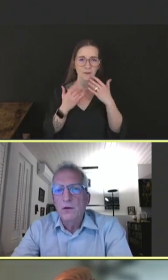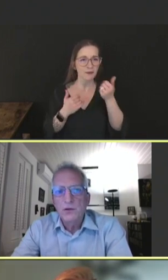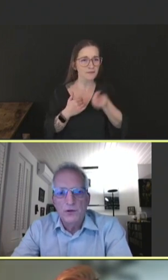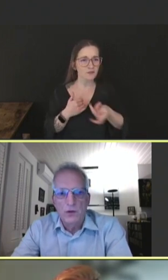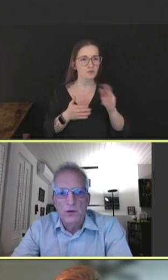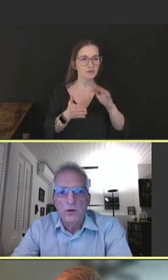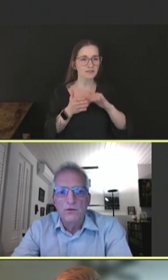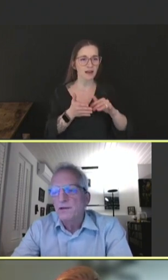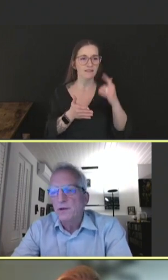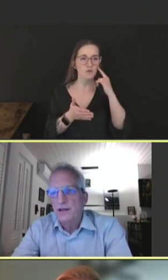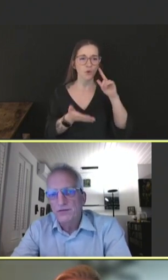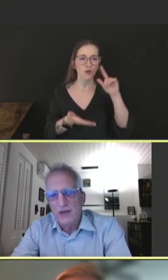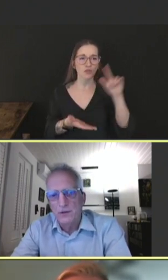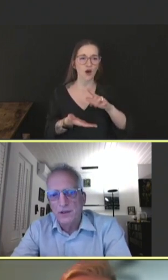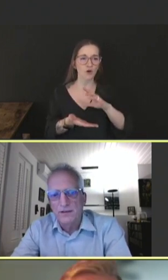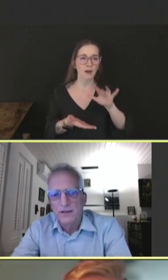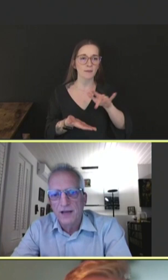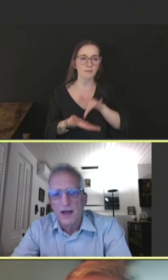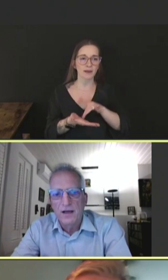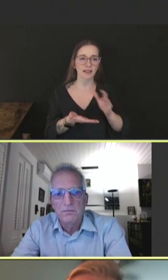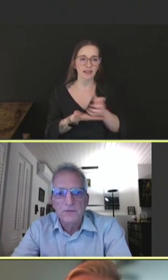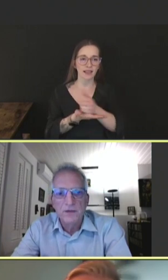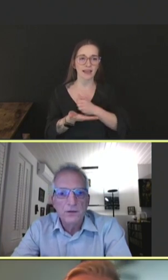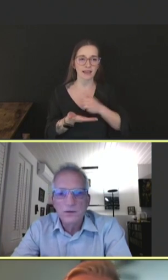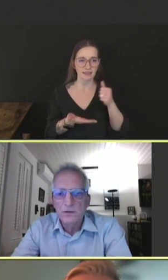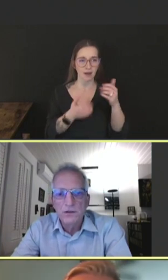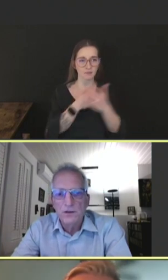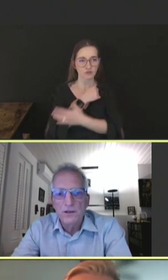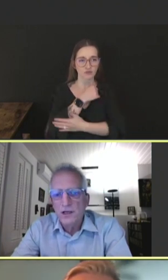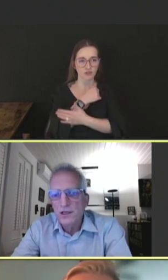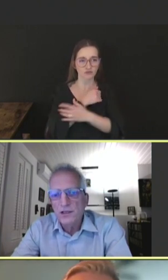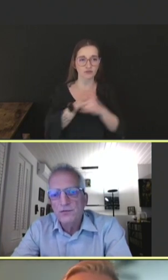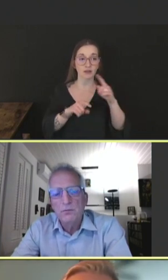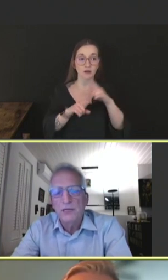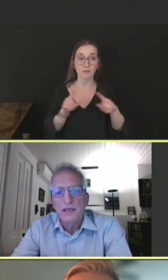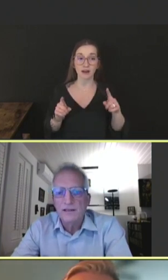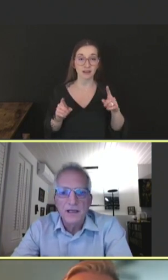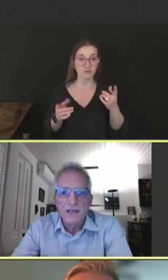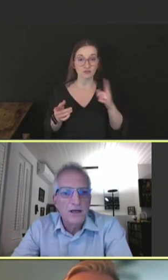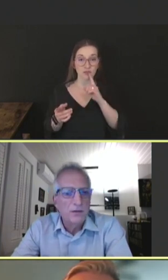looked for Long-COVID, they found it. You know, the studies from places like India,